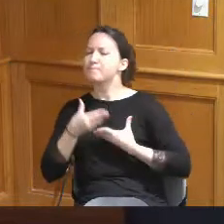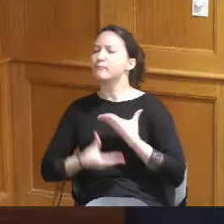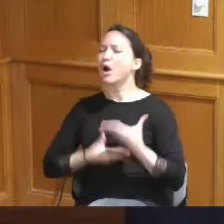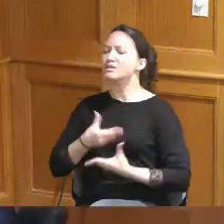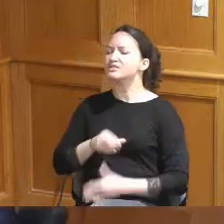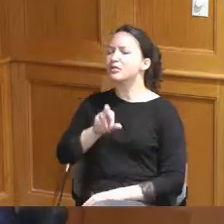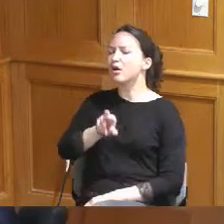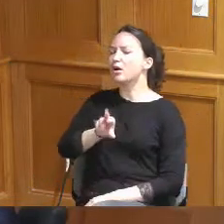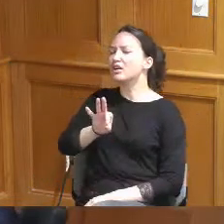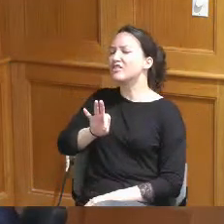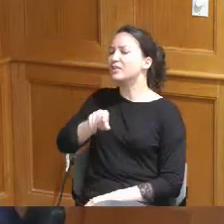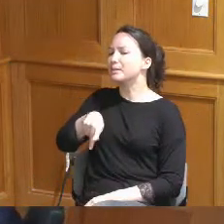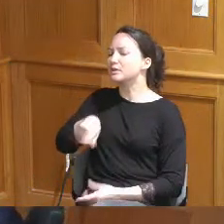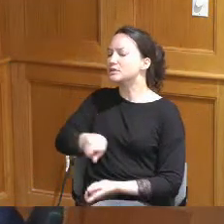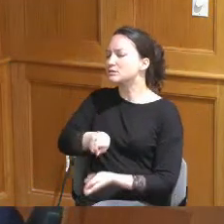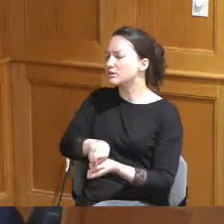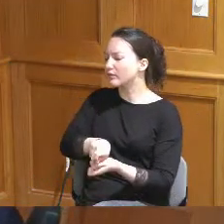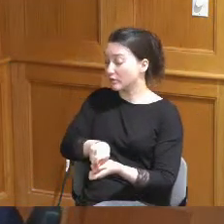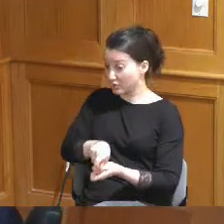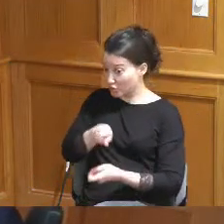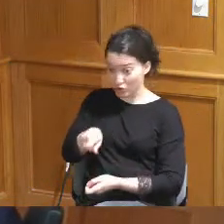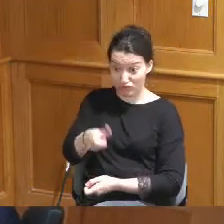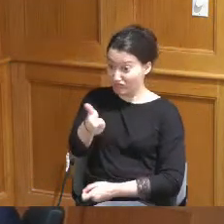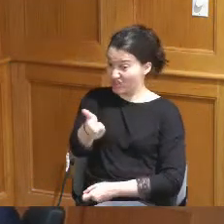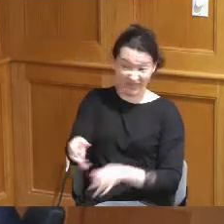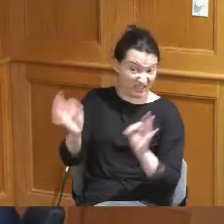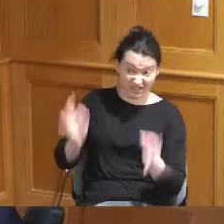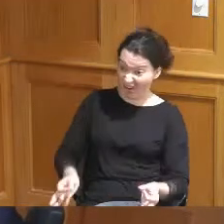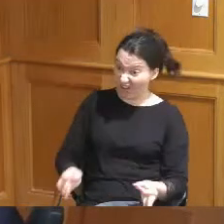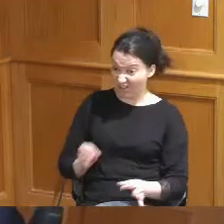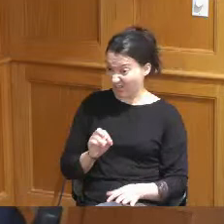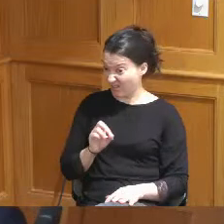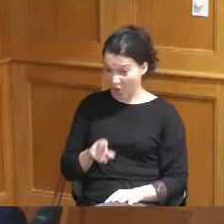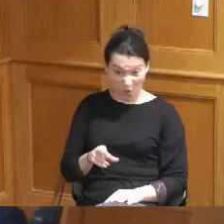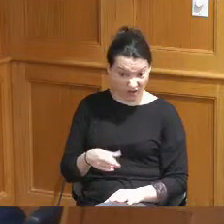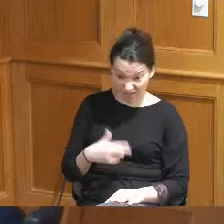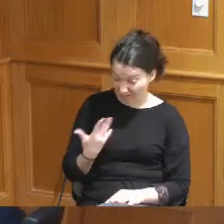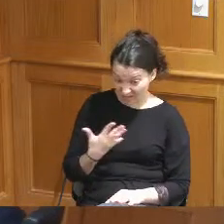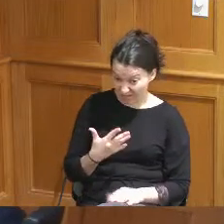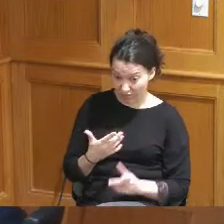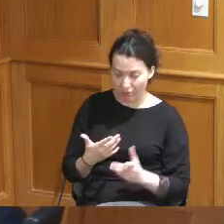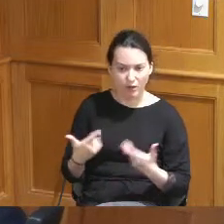RFP is this something you just decided or was it the majority because we don't get to talk